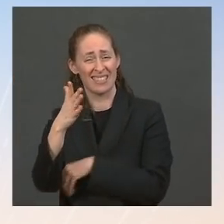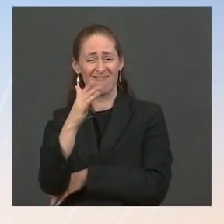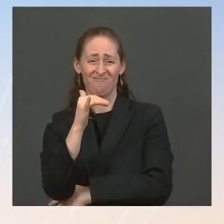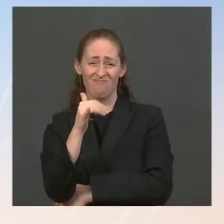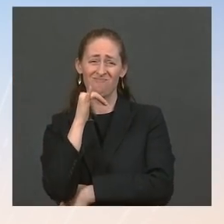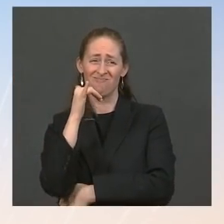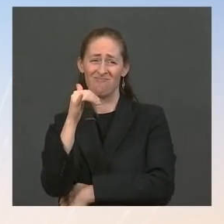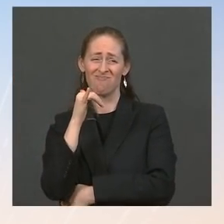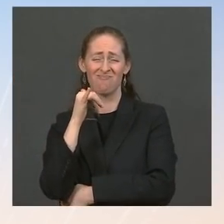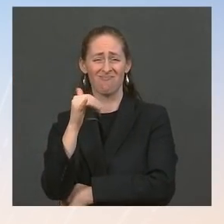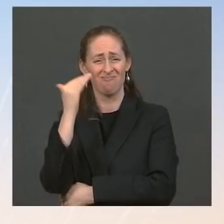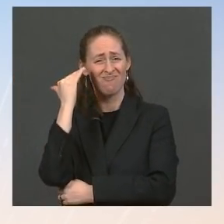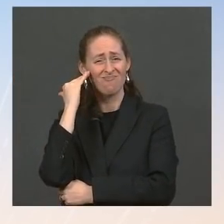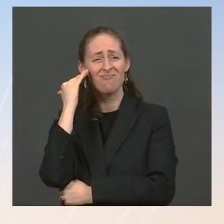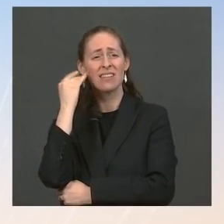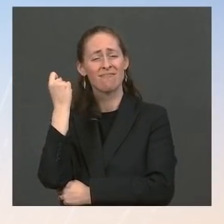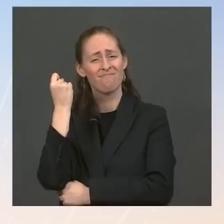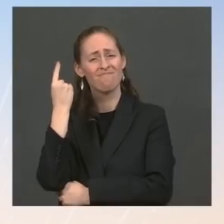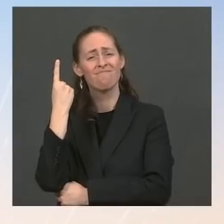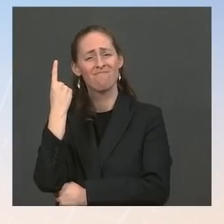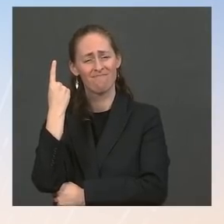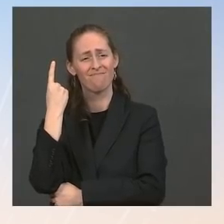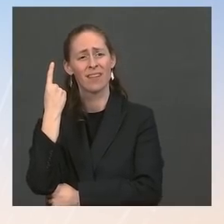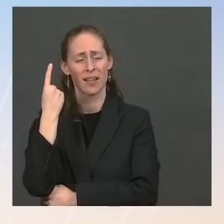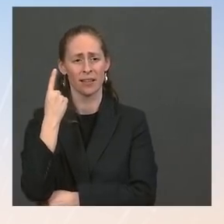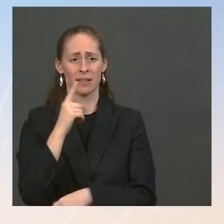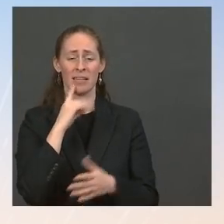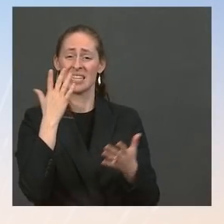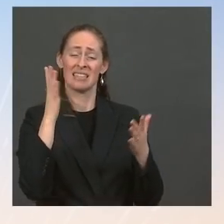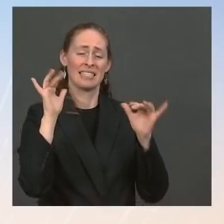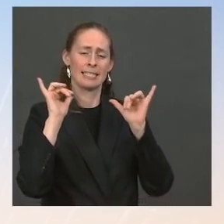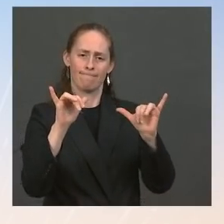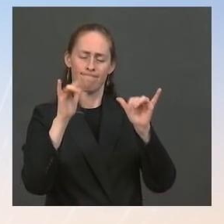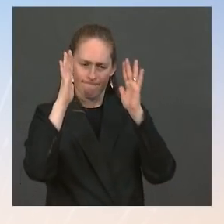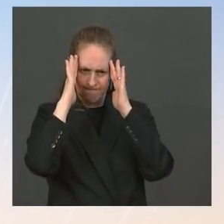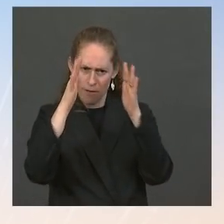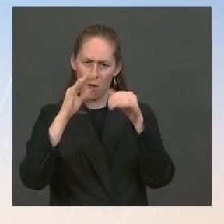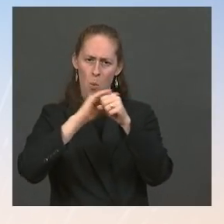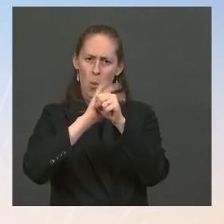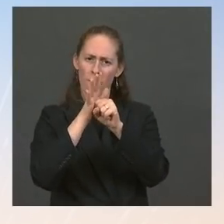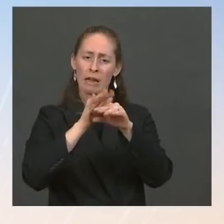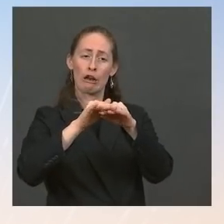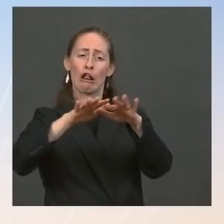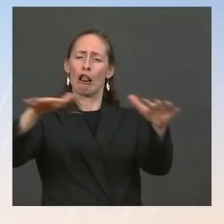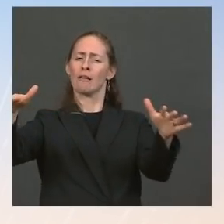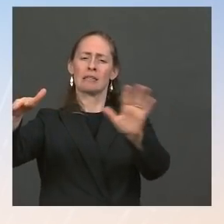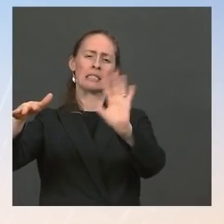continues to be -- getting COVID under control. I was just noting the fact that how we have spent our time